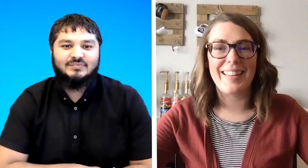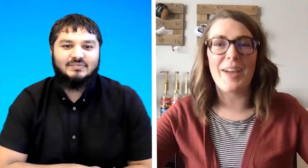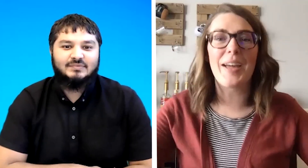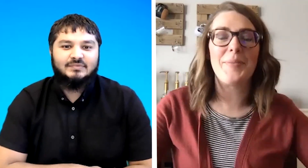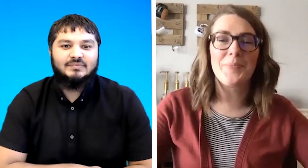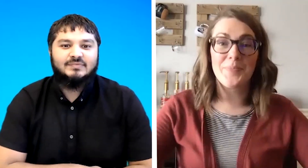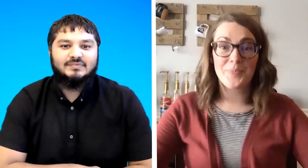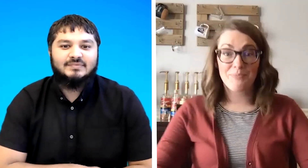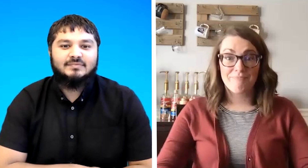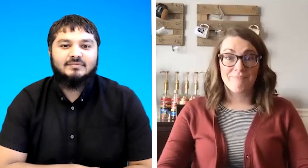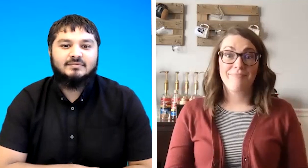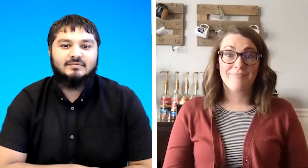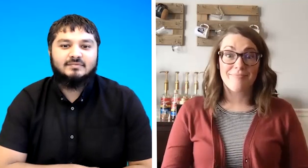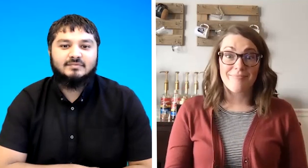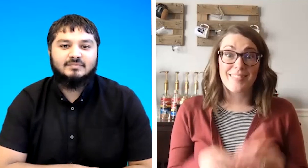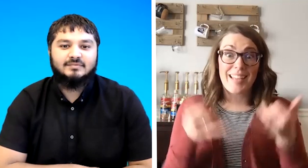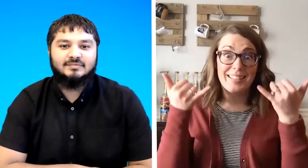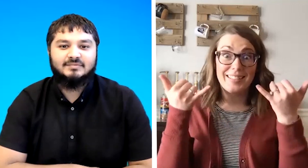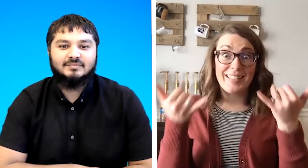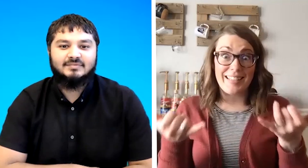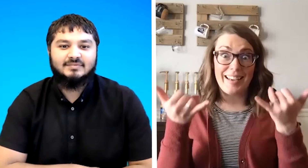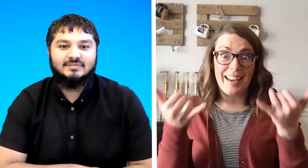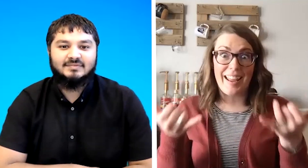okay